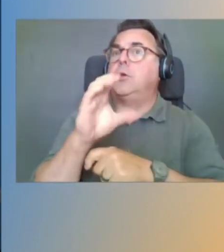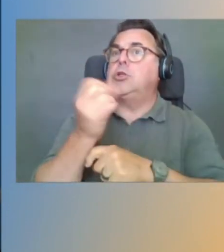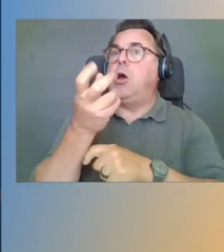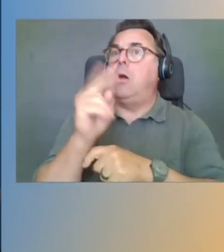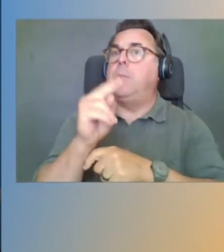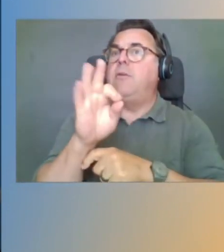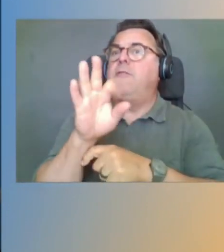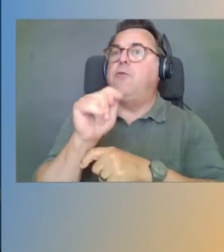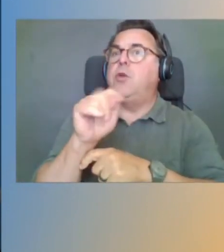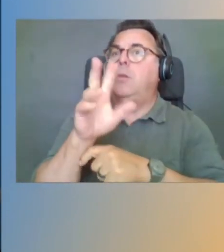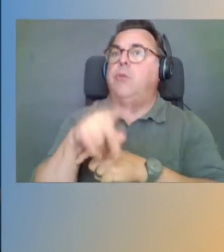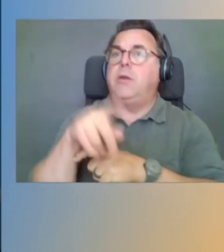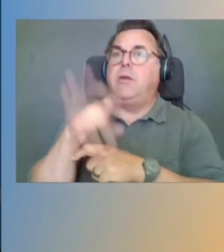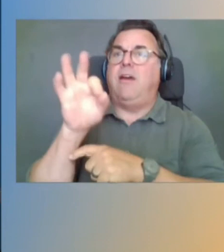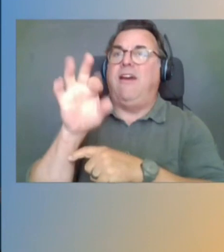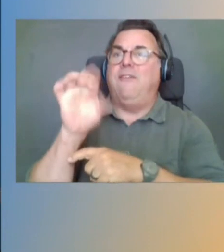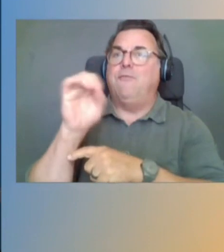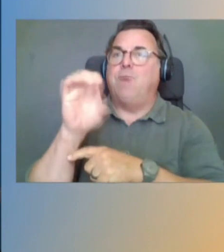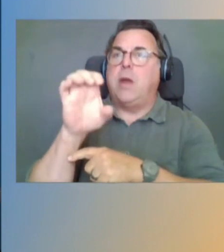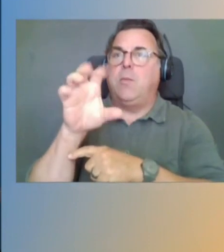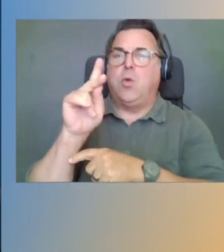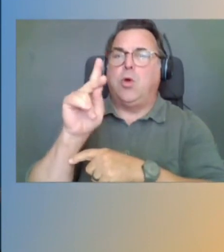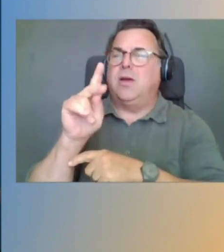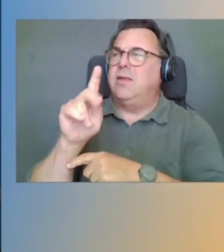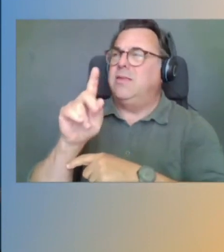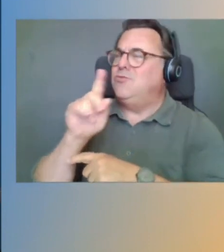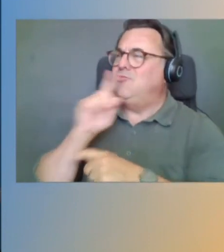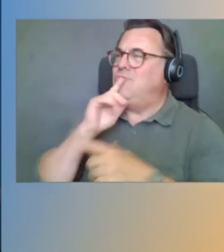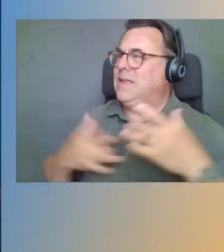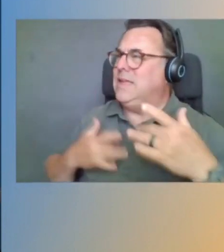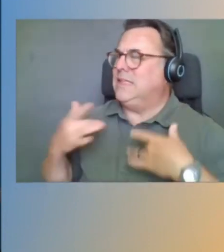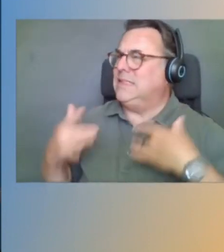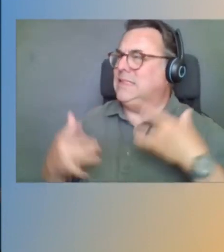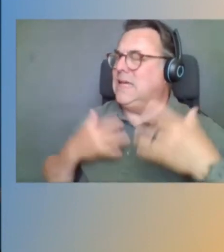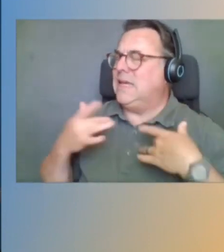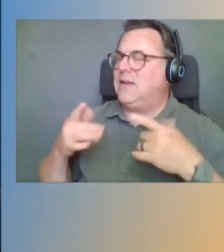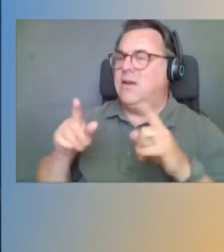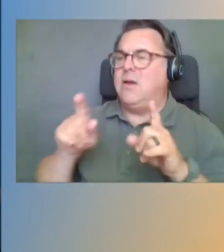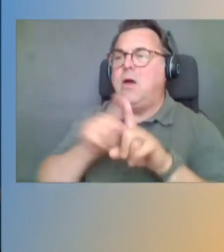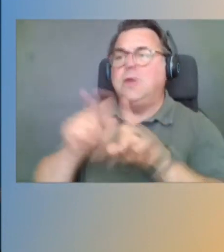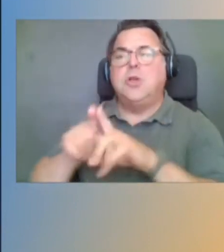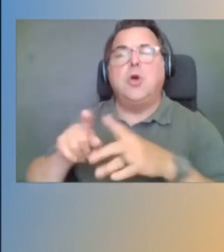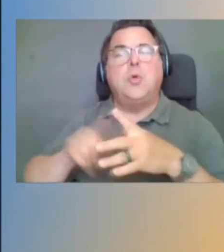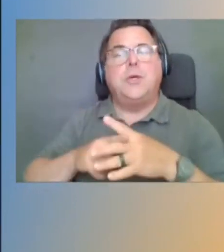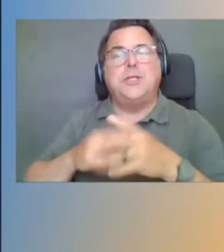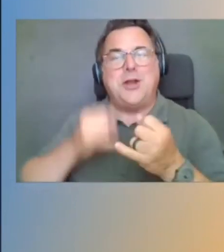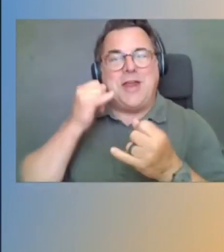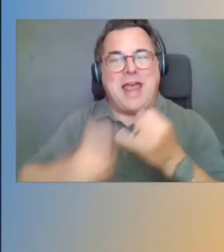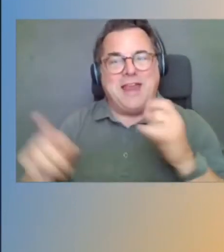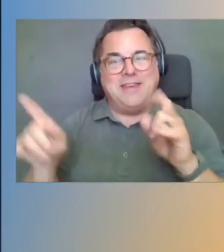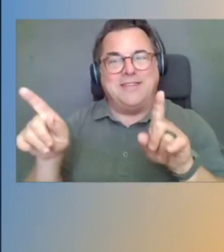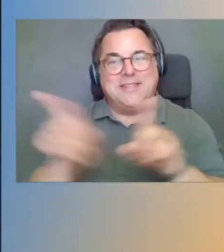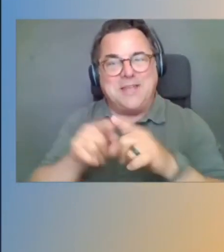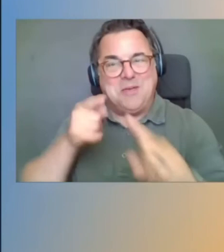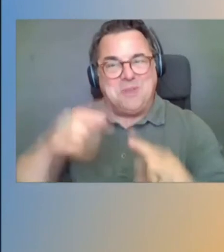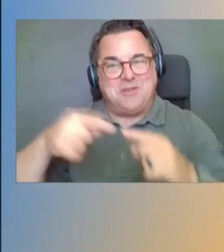Yeah. This is all really exciting. I think it also, we start and end almost in the same point. We talk a little bit about efficiency